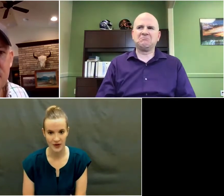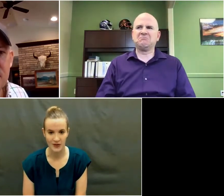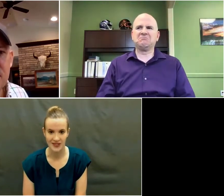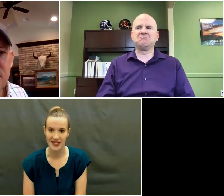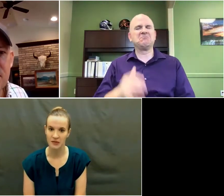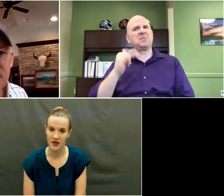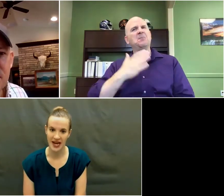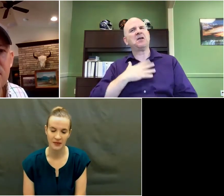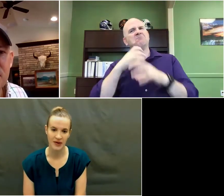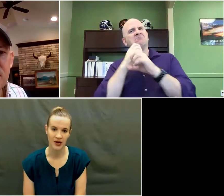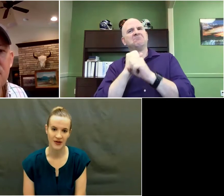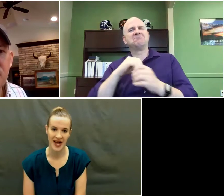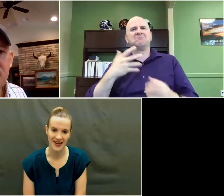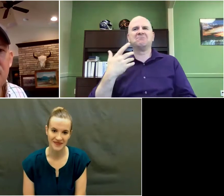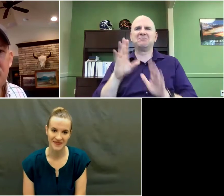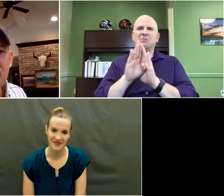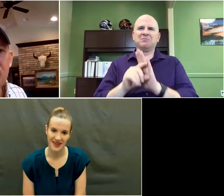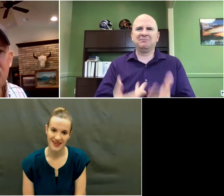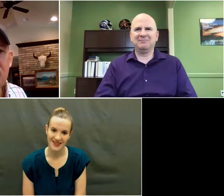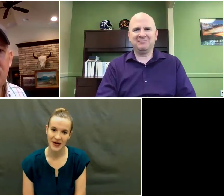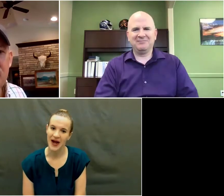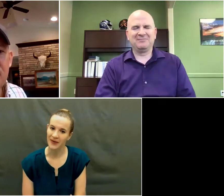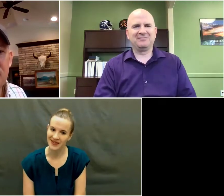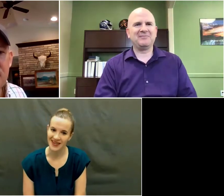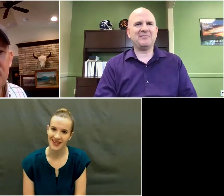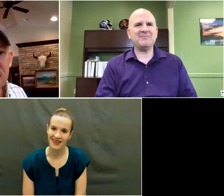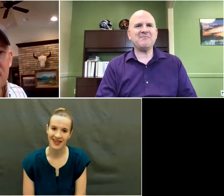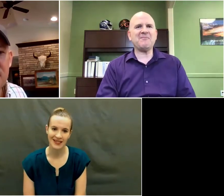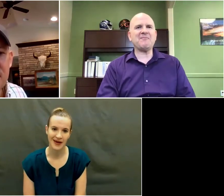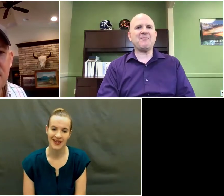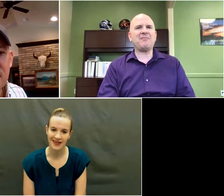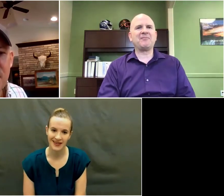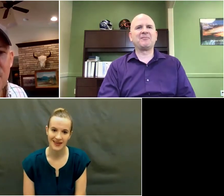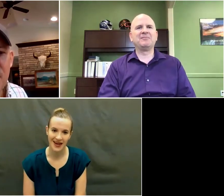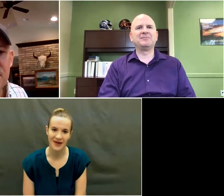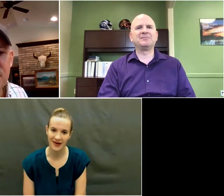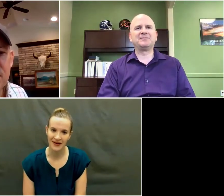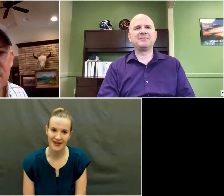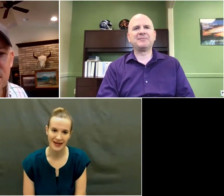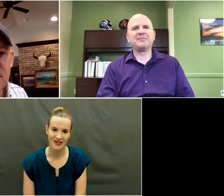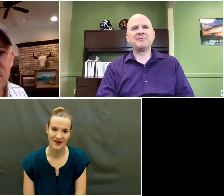mostly communicated with my brother and I. So I would say that that's my background in a nutshell.